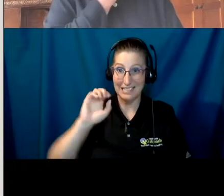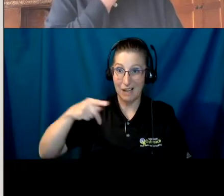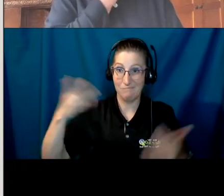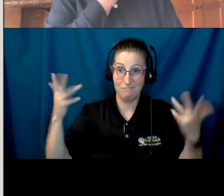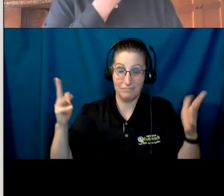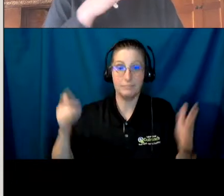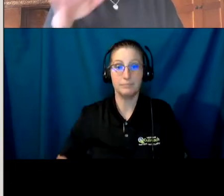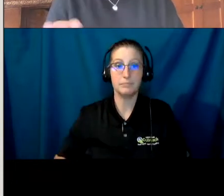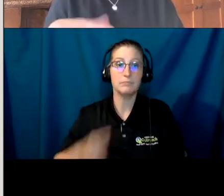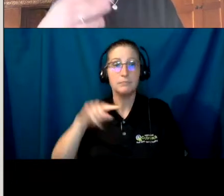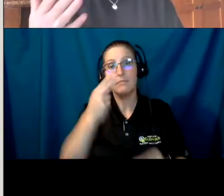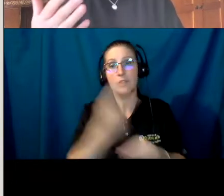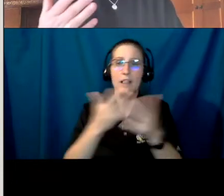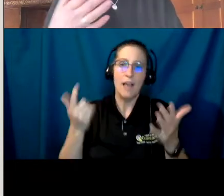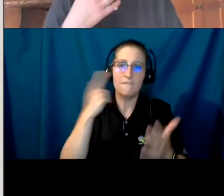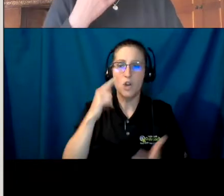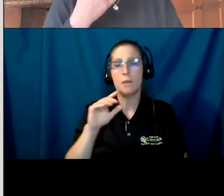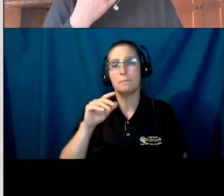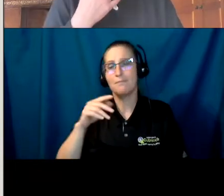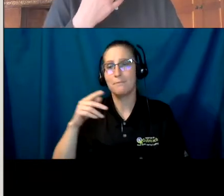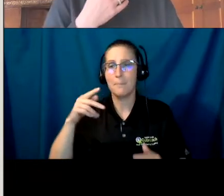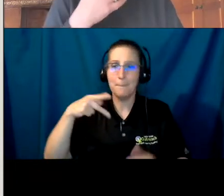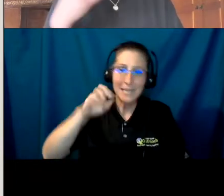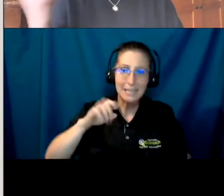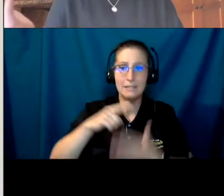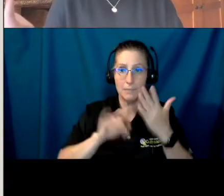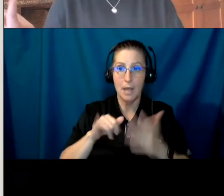they use it a lot for PE and things like that. So they went out and she was so proud of it